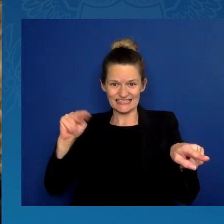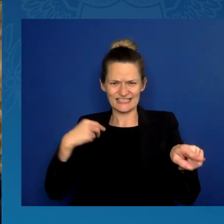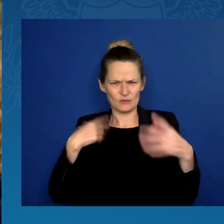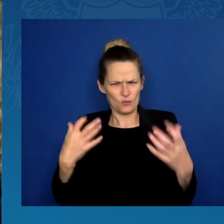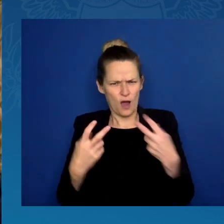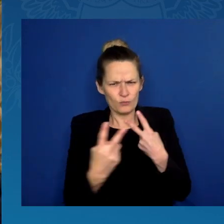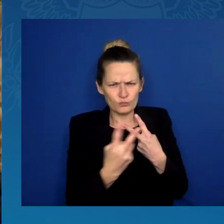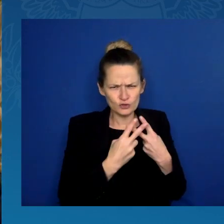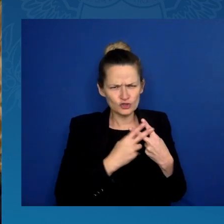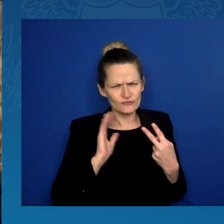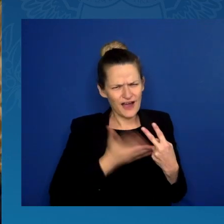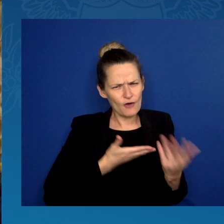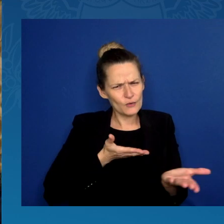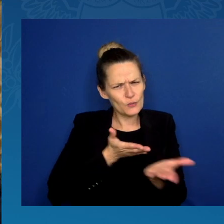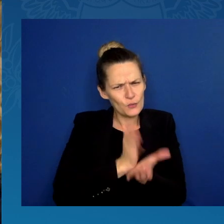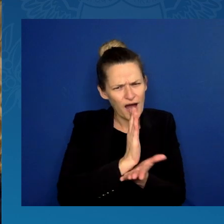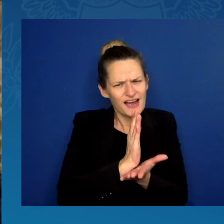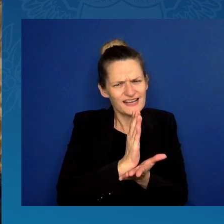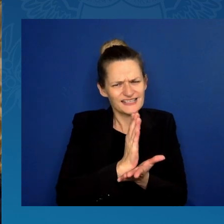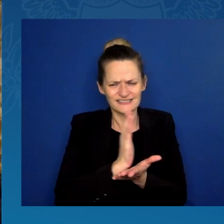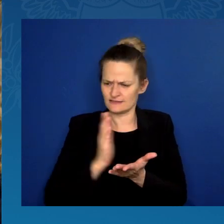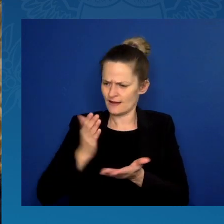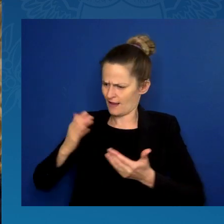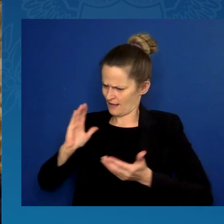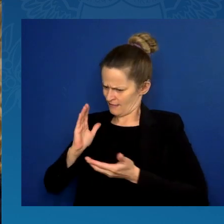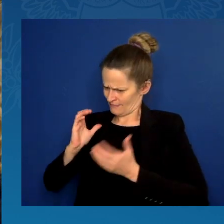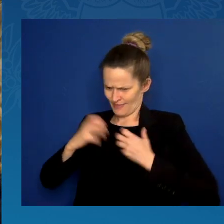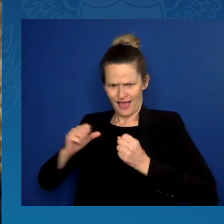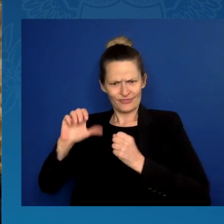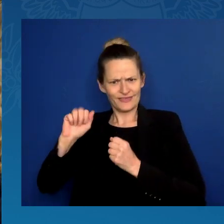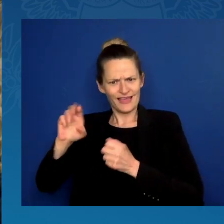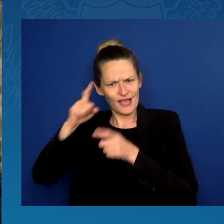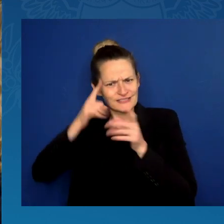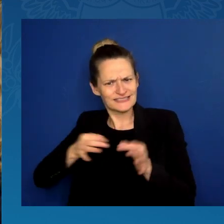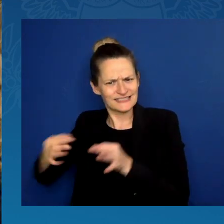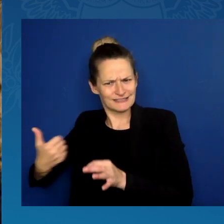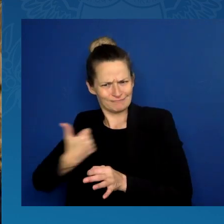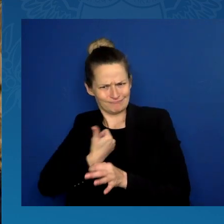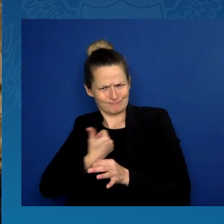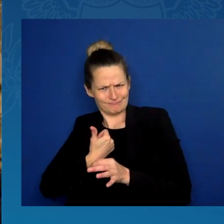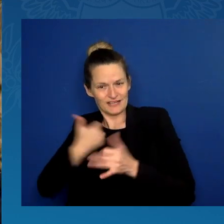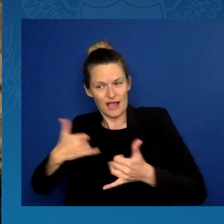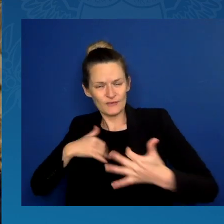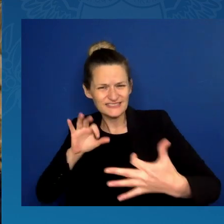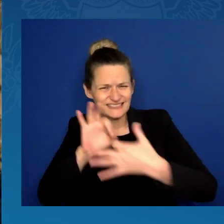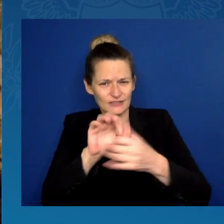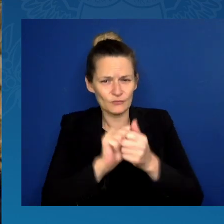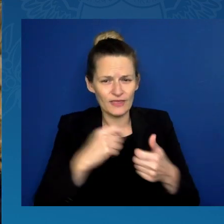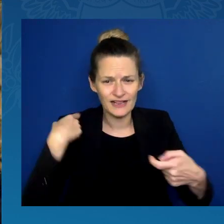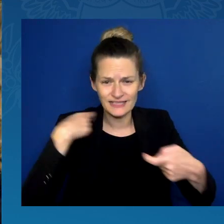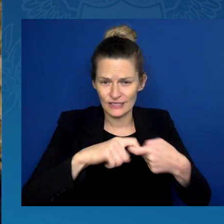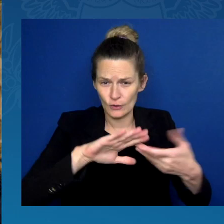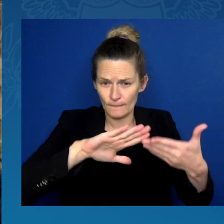We especially reached out to the Latino community in the counties and cities where the largest concentration of Latinos live.